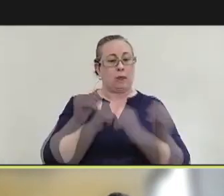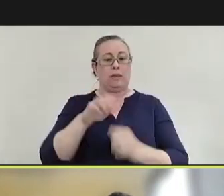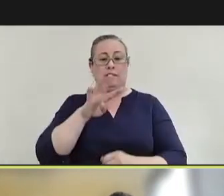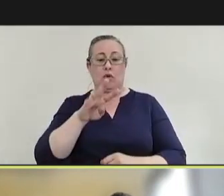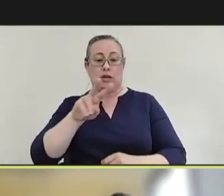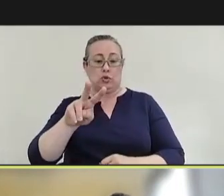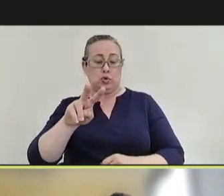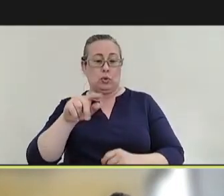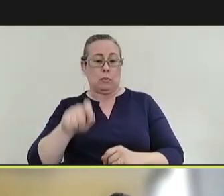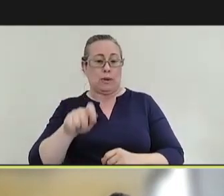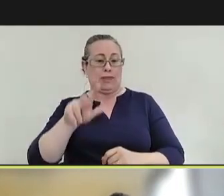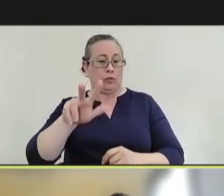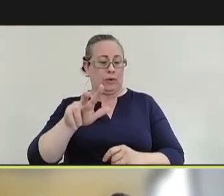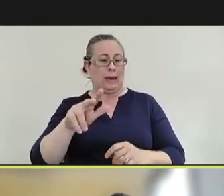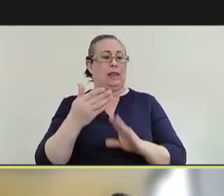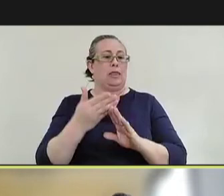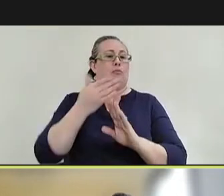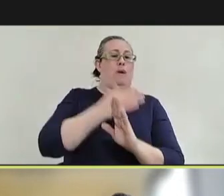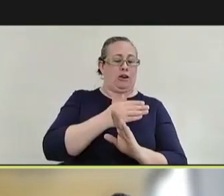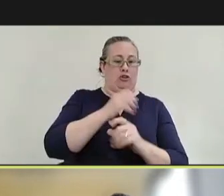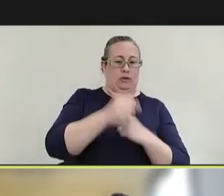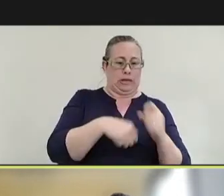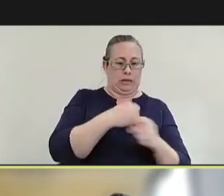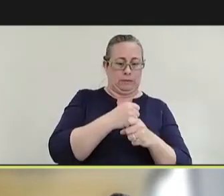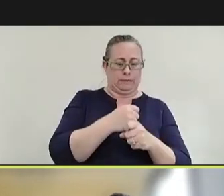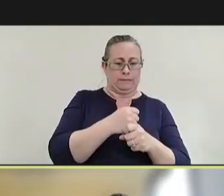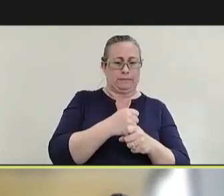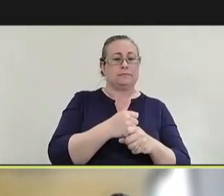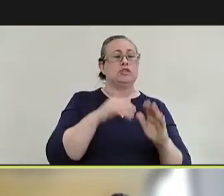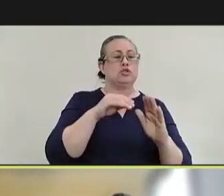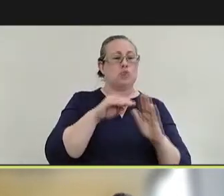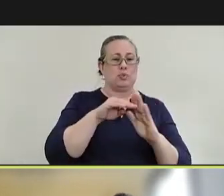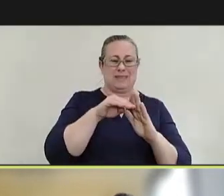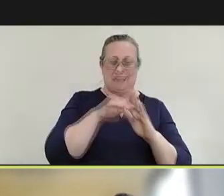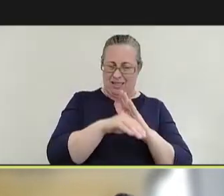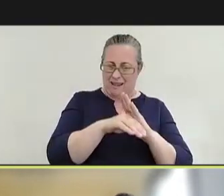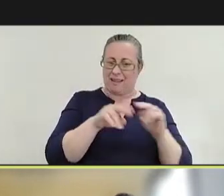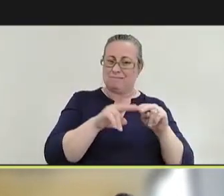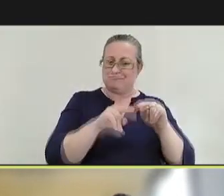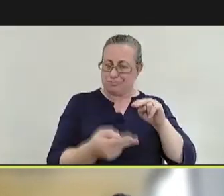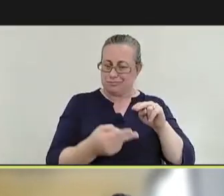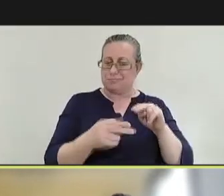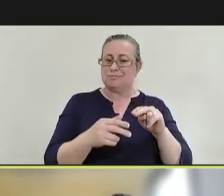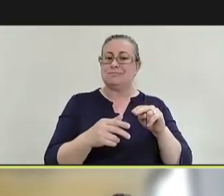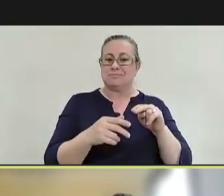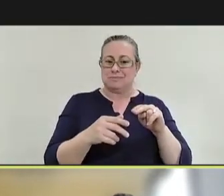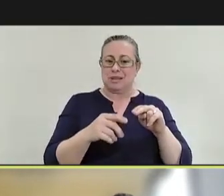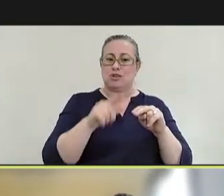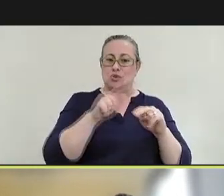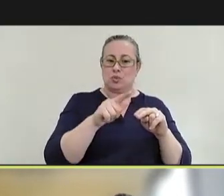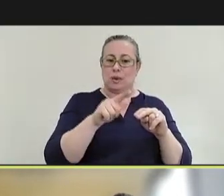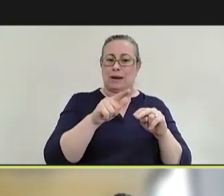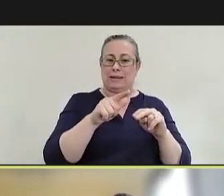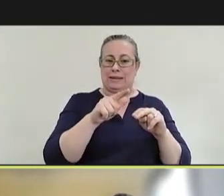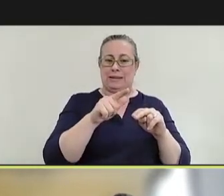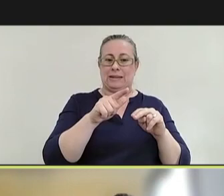in the prior year, and so there was a decline of 27 percent in COVID vaccinations. Influenza, there